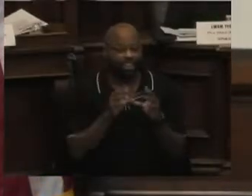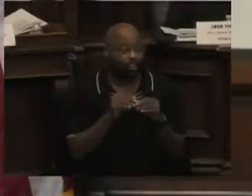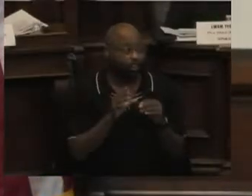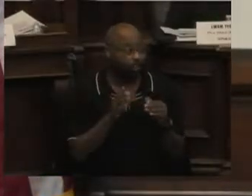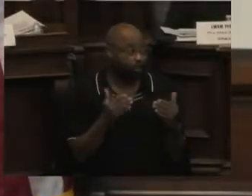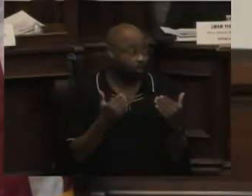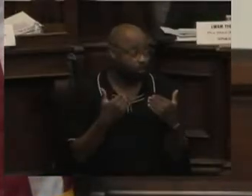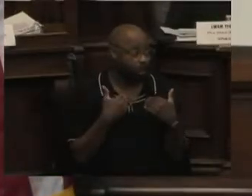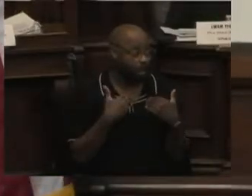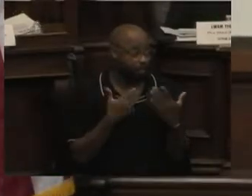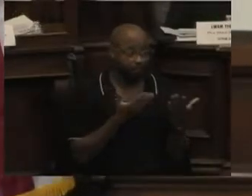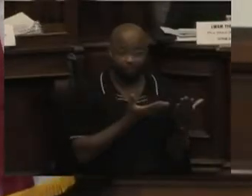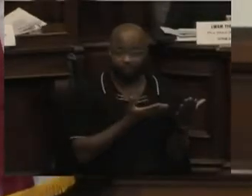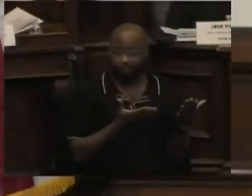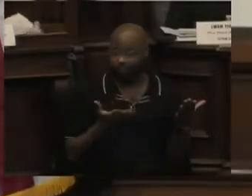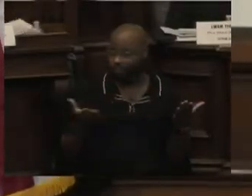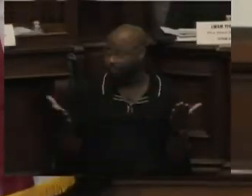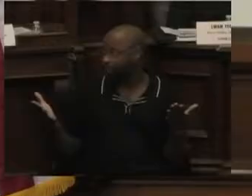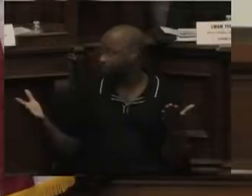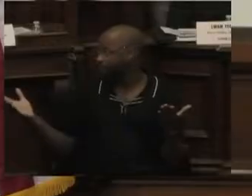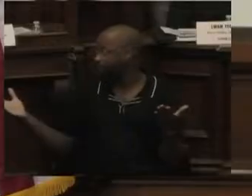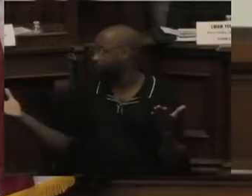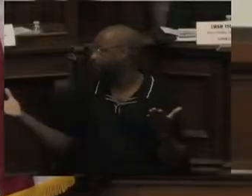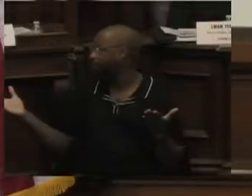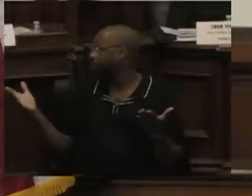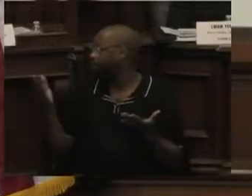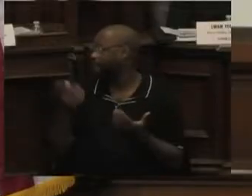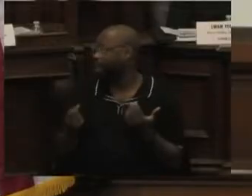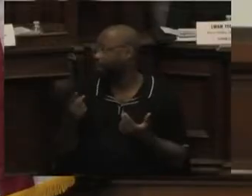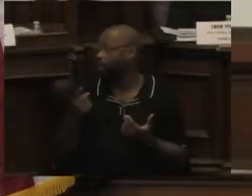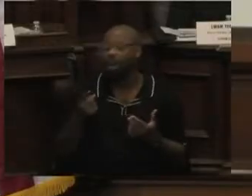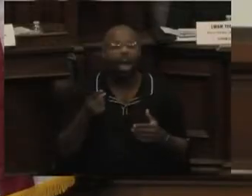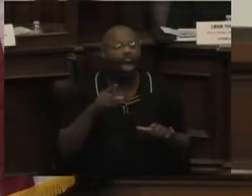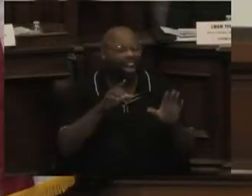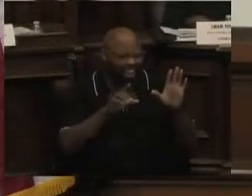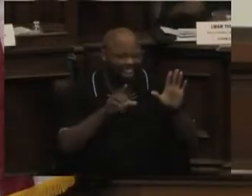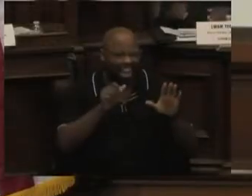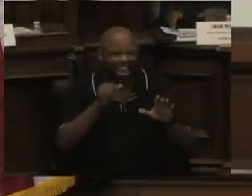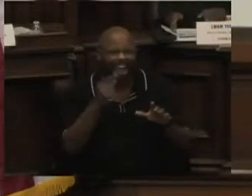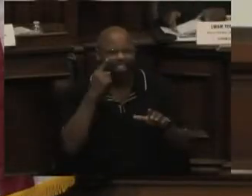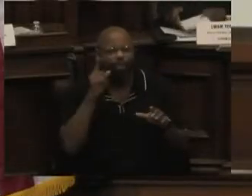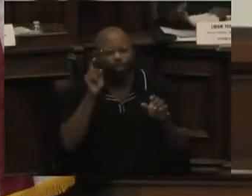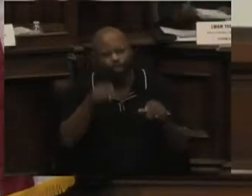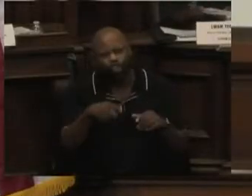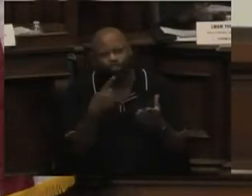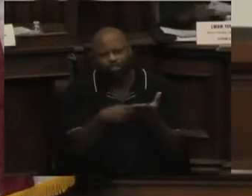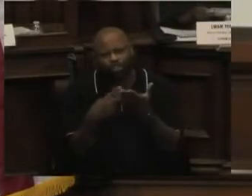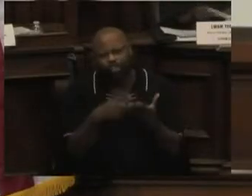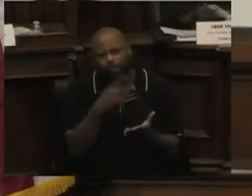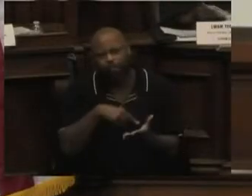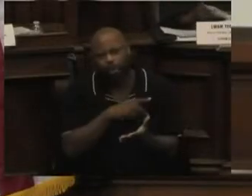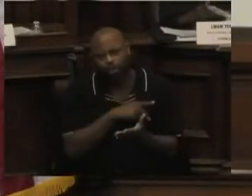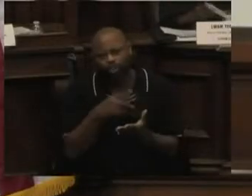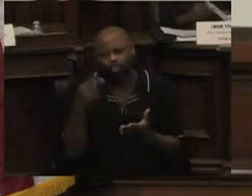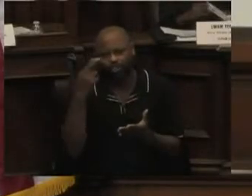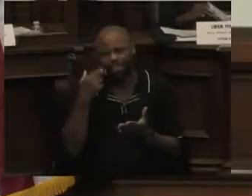move into executive session. Do